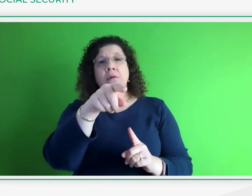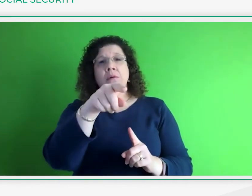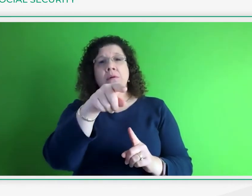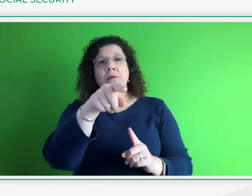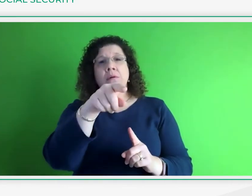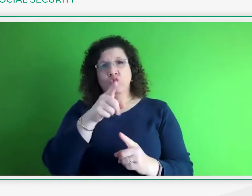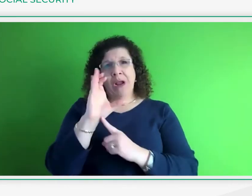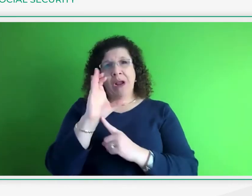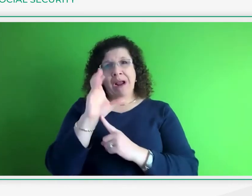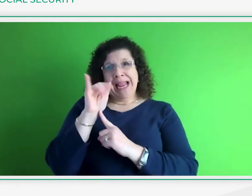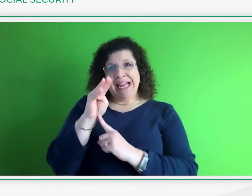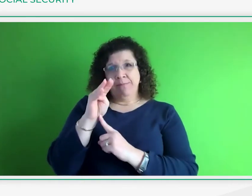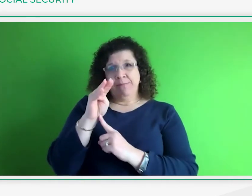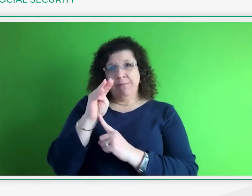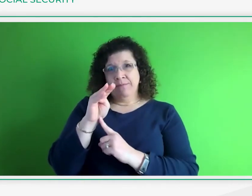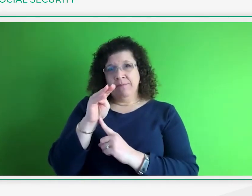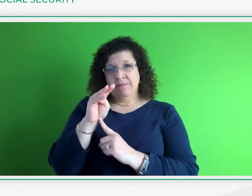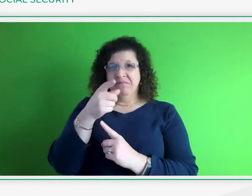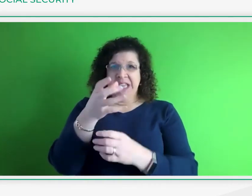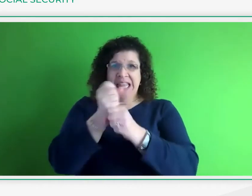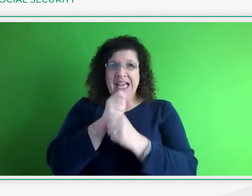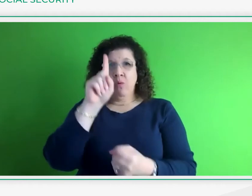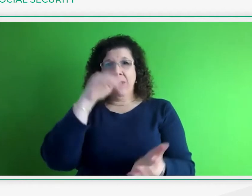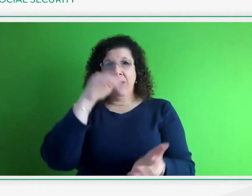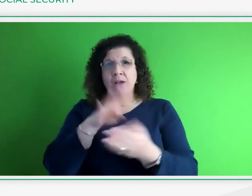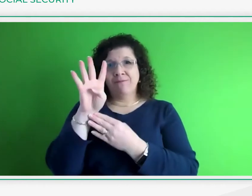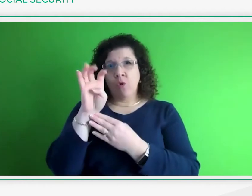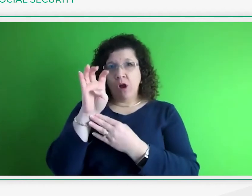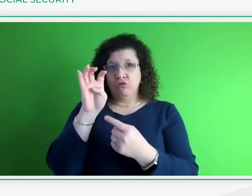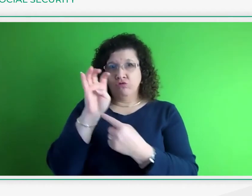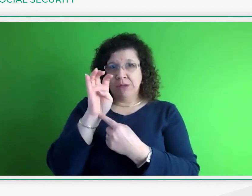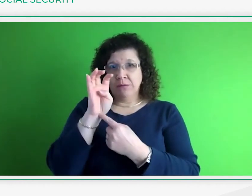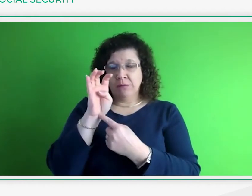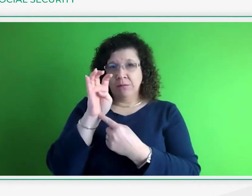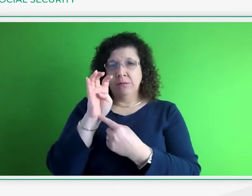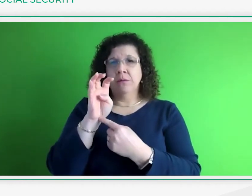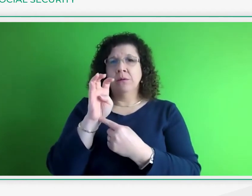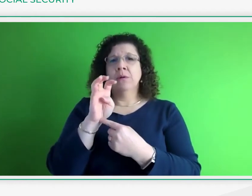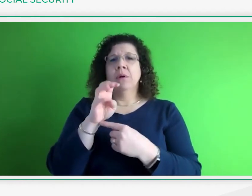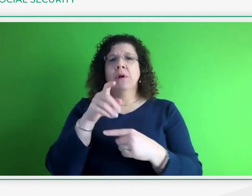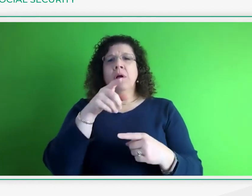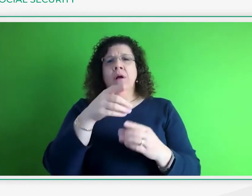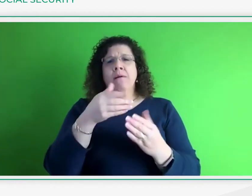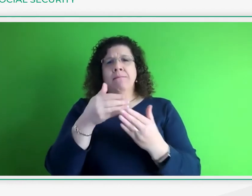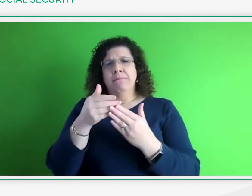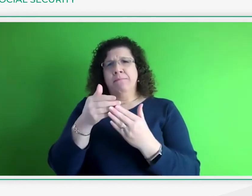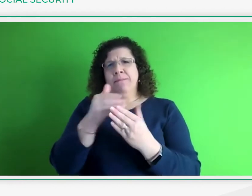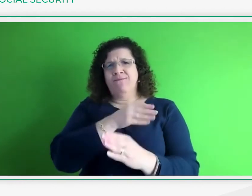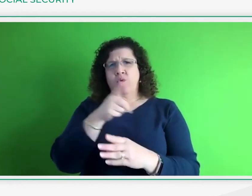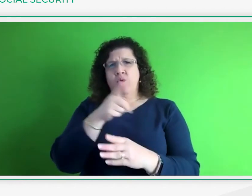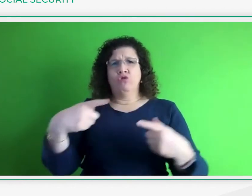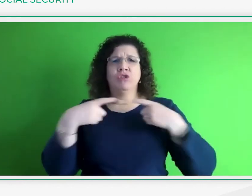So, going back to this, you can claim and get $1,400 a month.